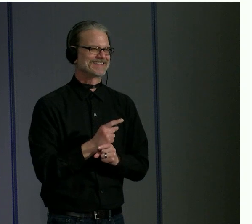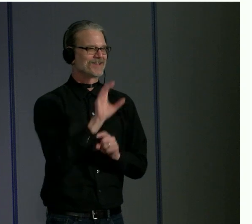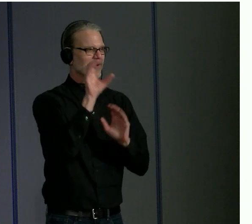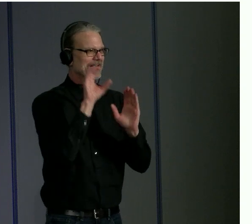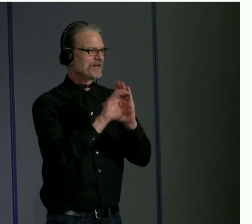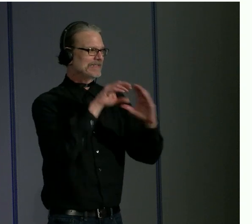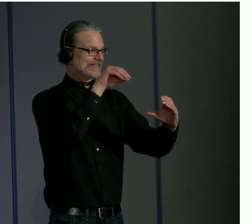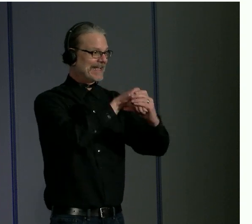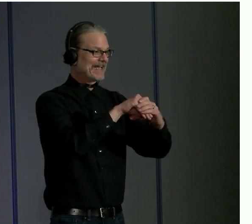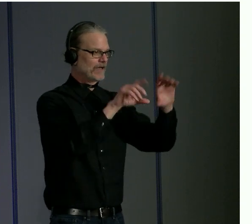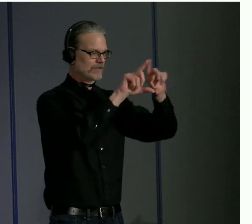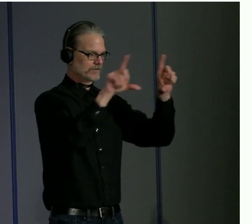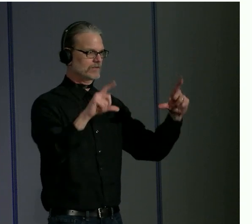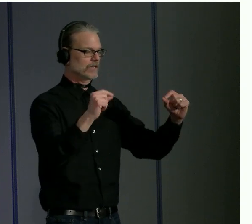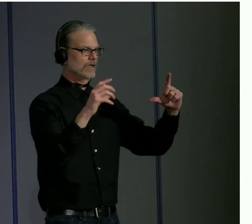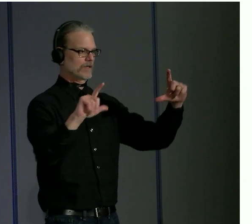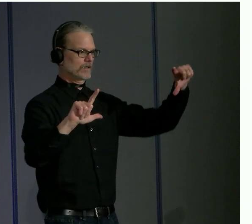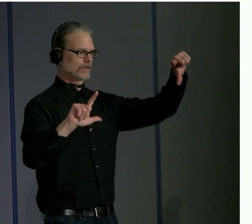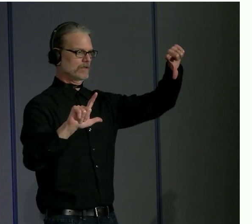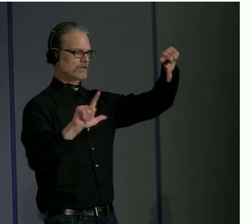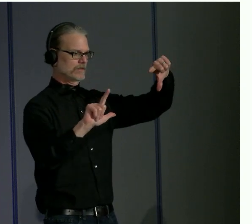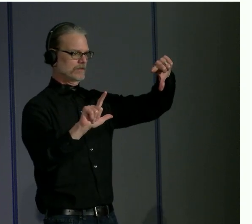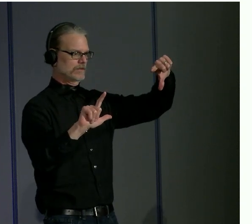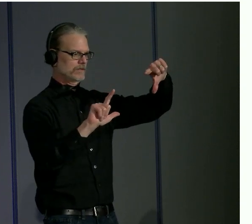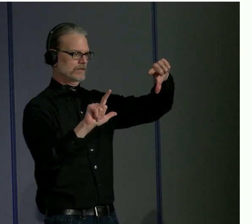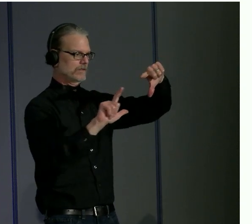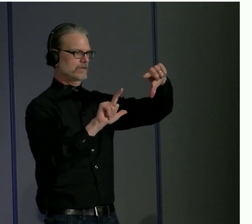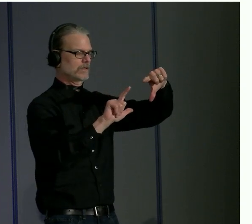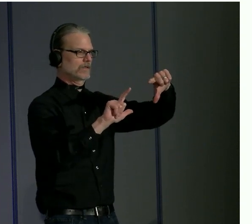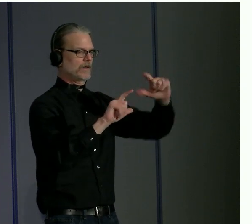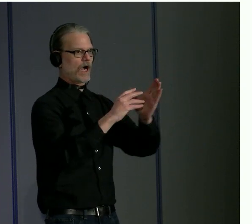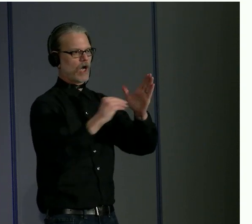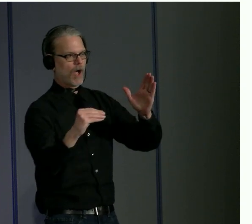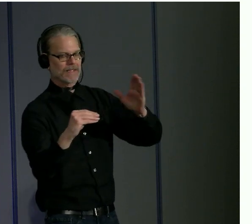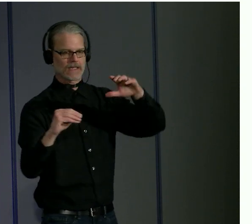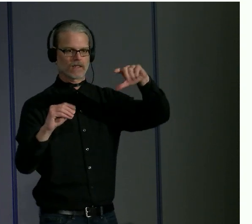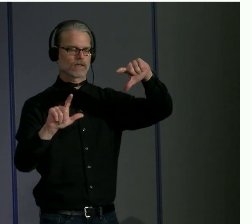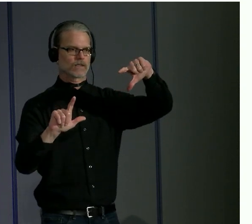PowerPoint and you start cropping. You make a copy of it and crop the other direction. I wish